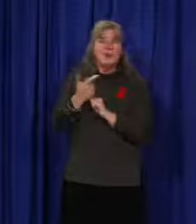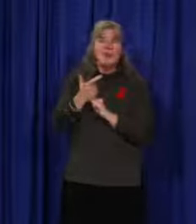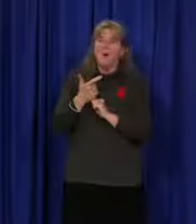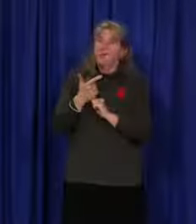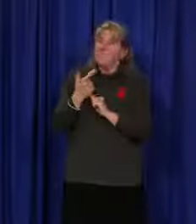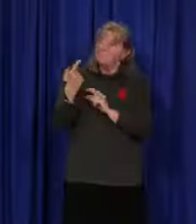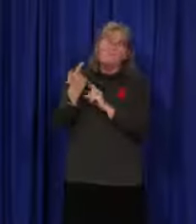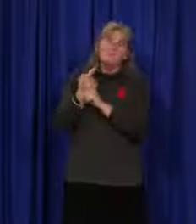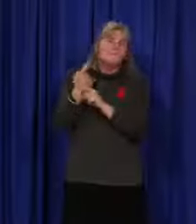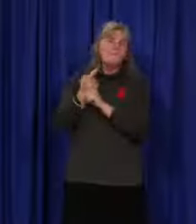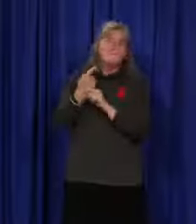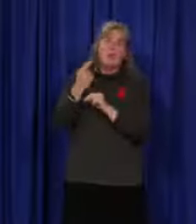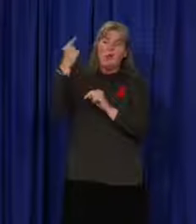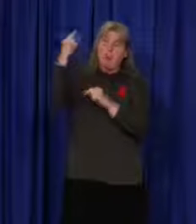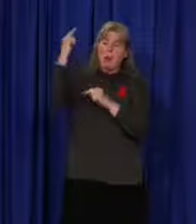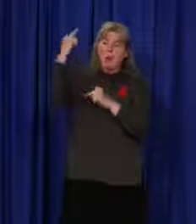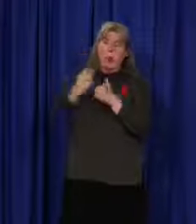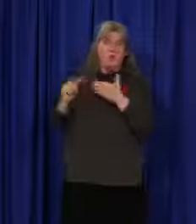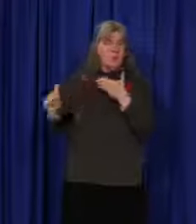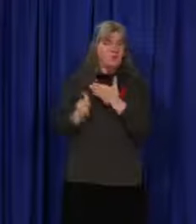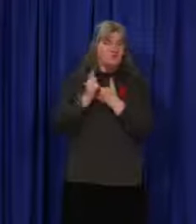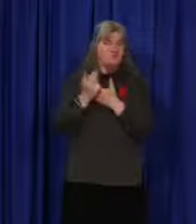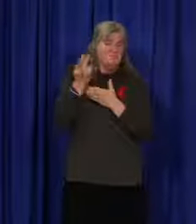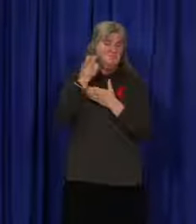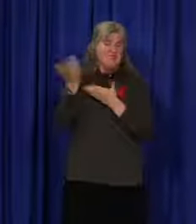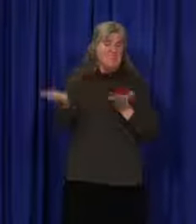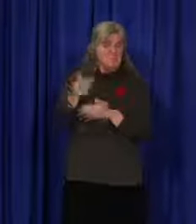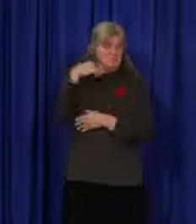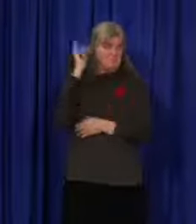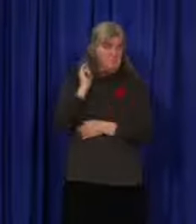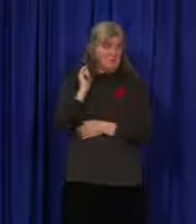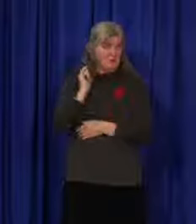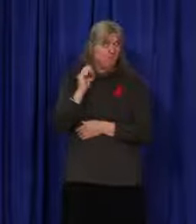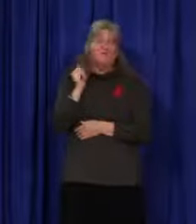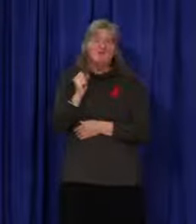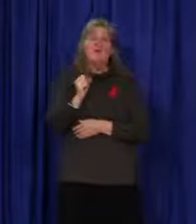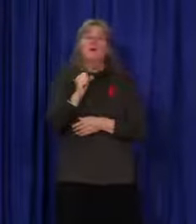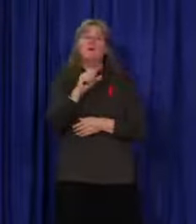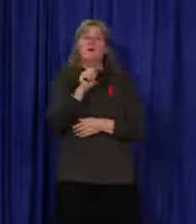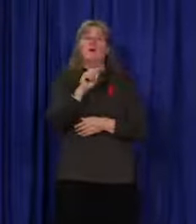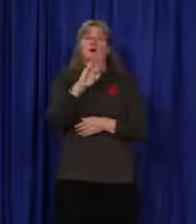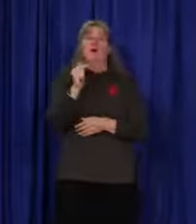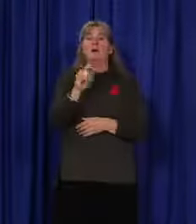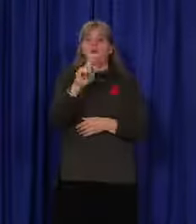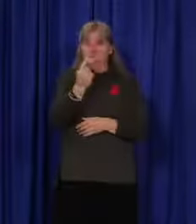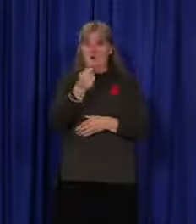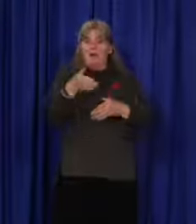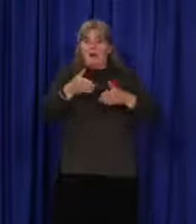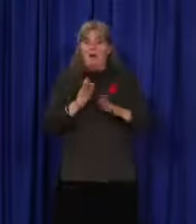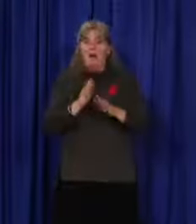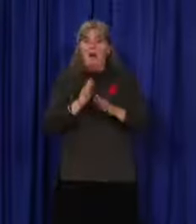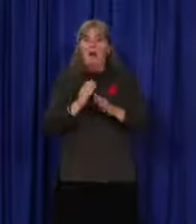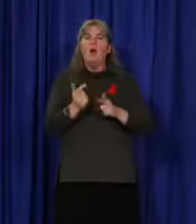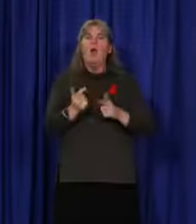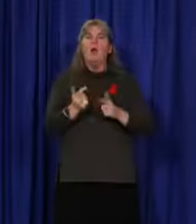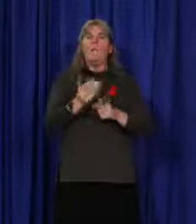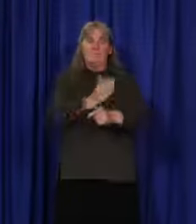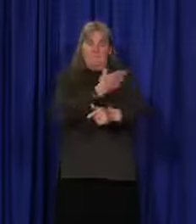contact tracing as required. We have prepared as much as we can. And we have all the systems in place to continue to support the